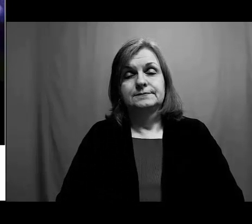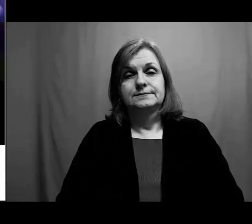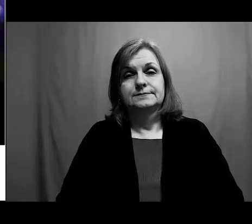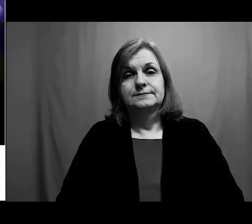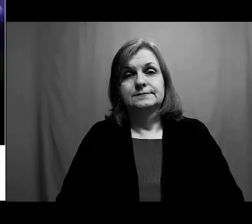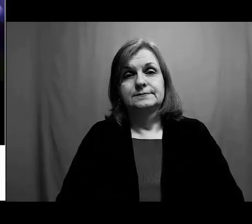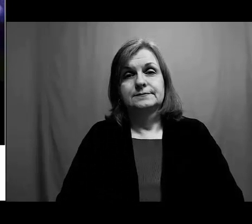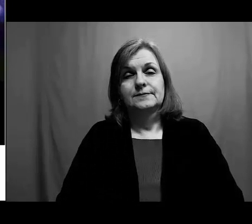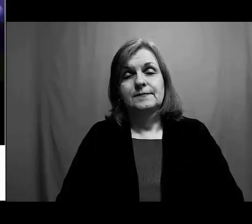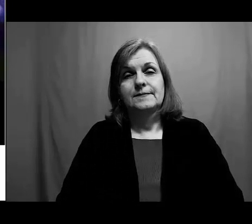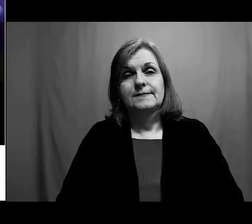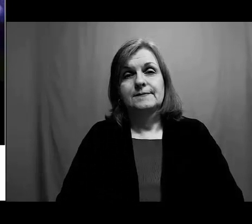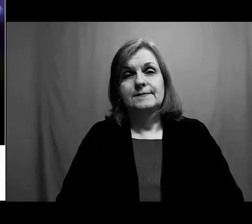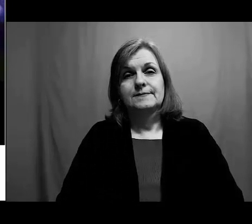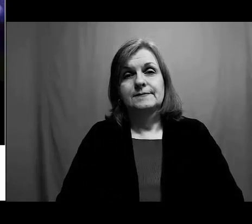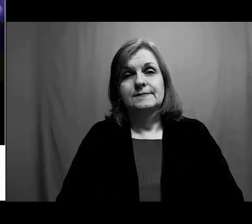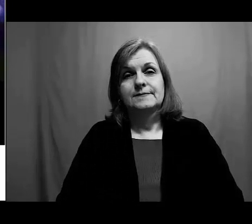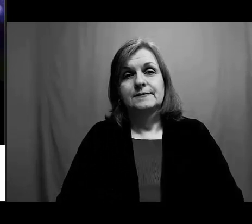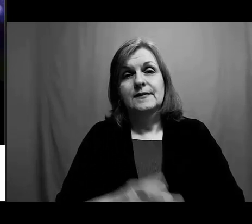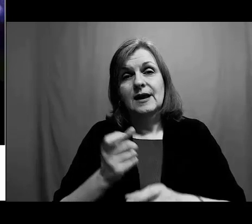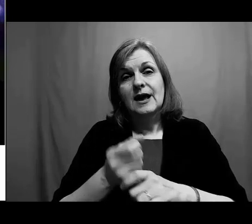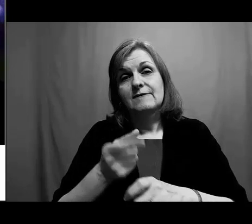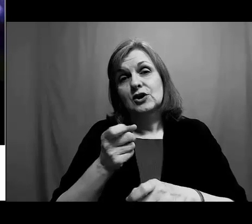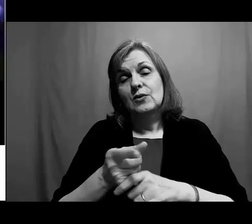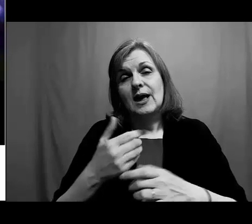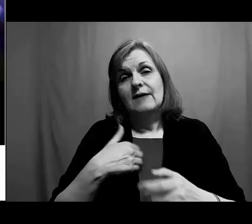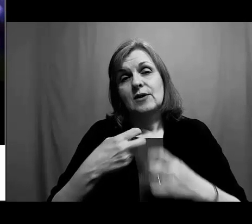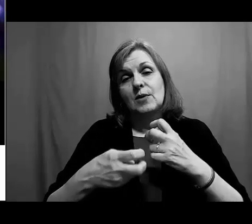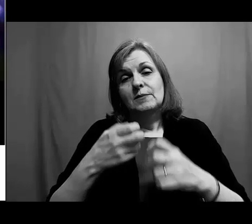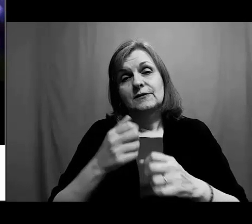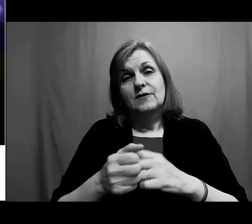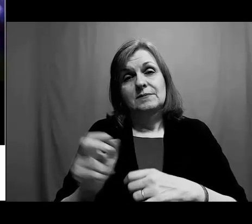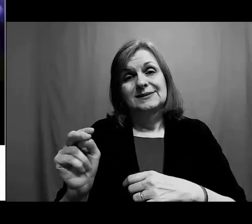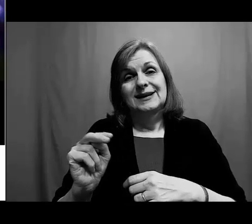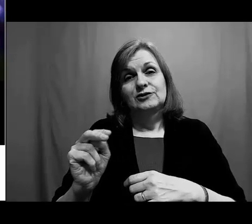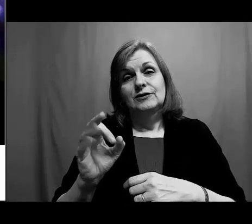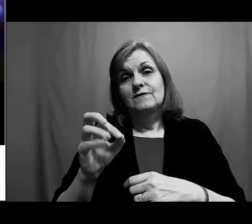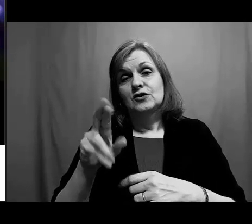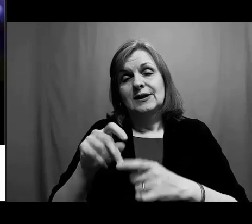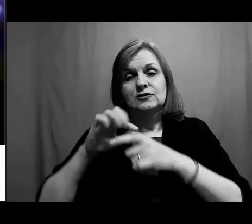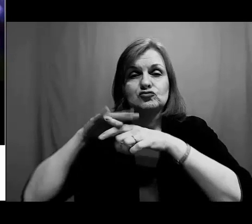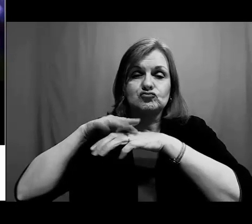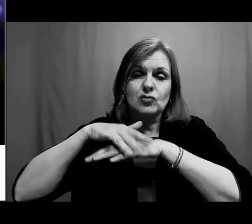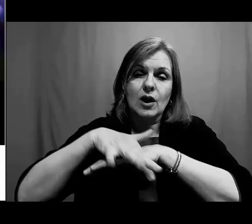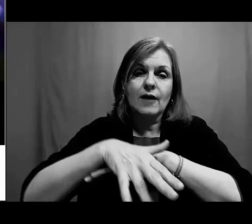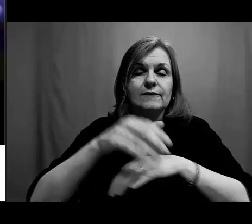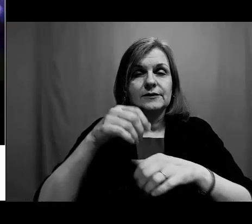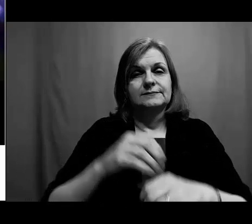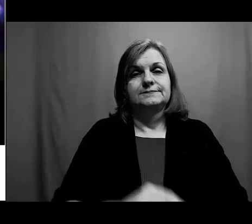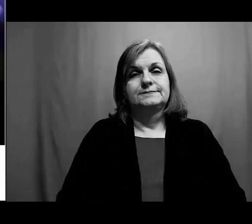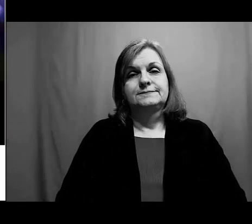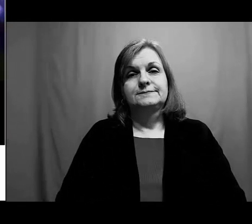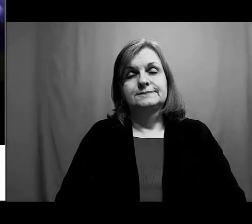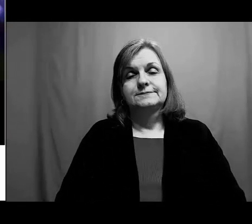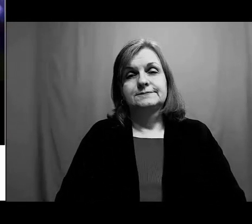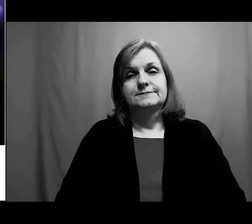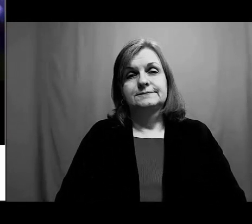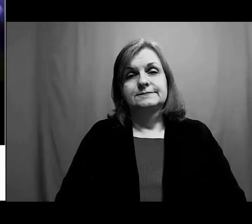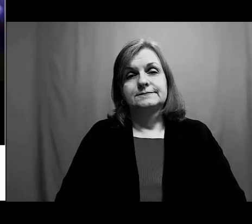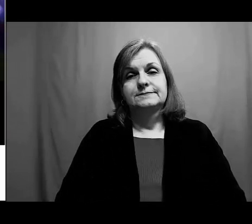We have a problem every year with changes in runoff of nitrogen from fertilizer